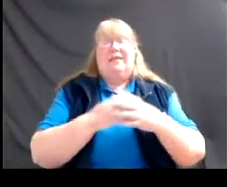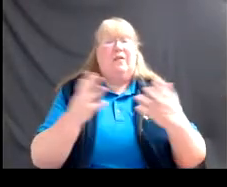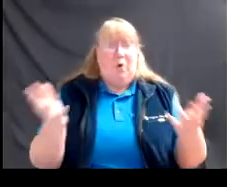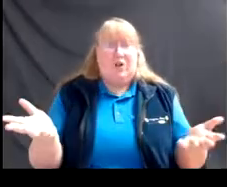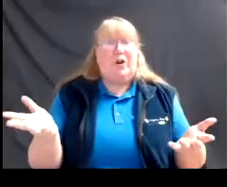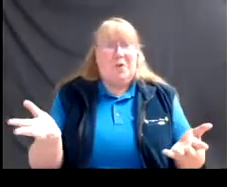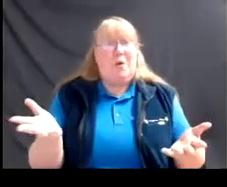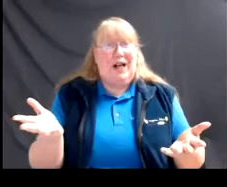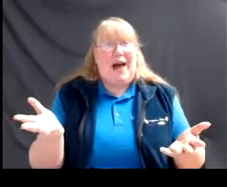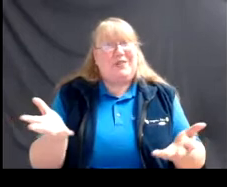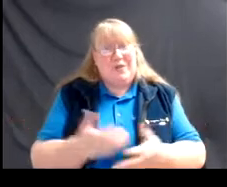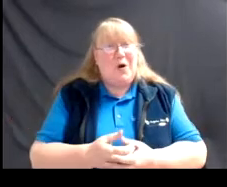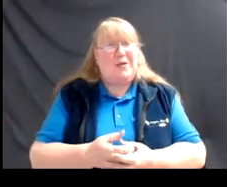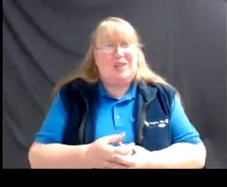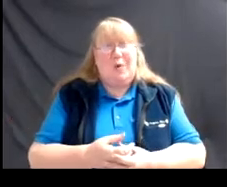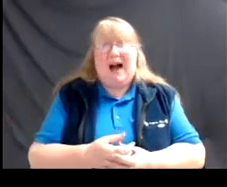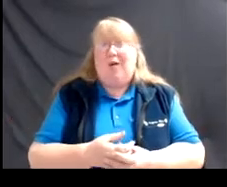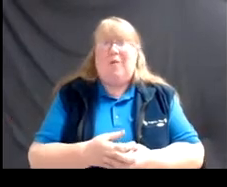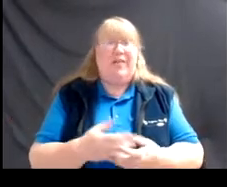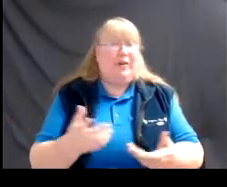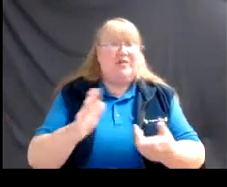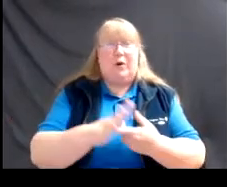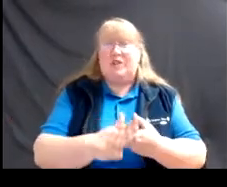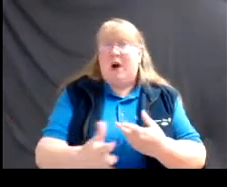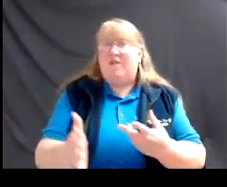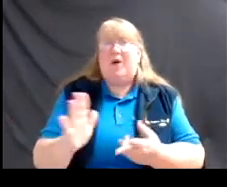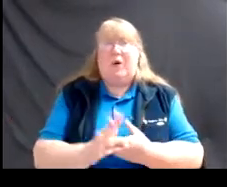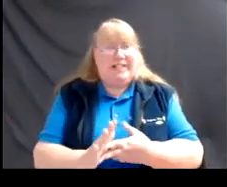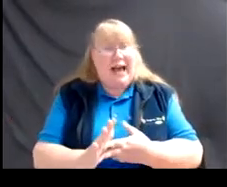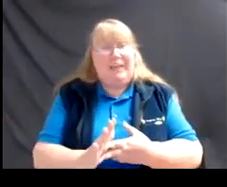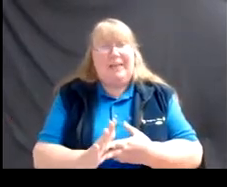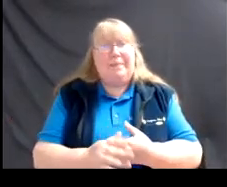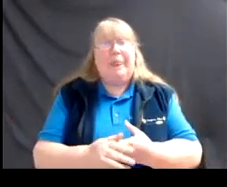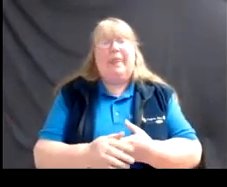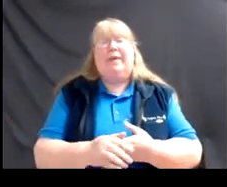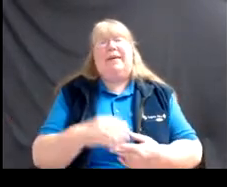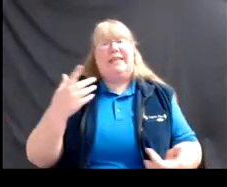of course there are mobile apps for those as well. Whether it's for a smartphone or a tablet, these